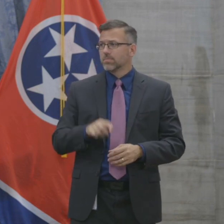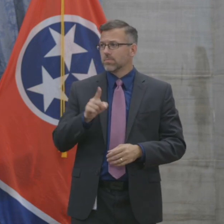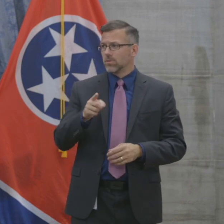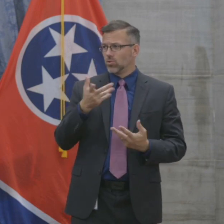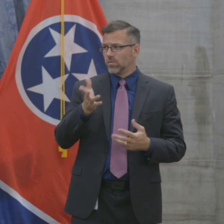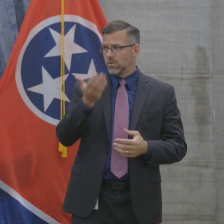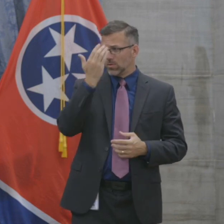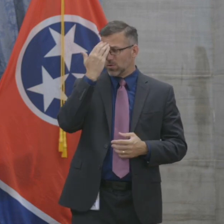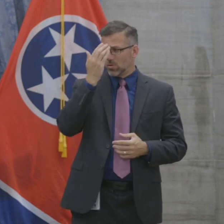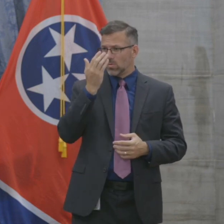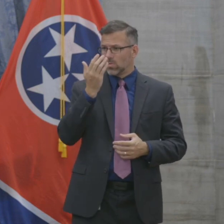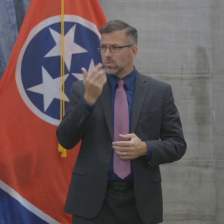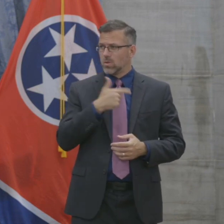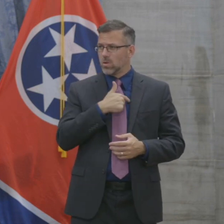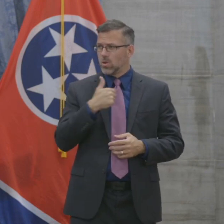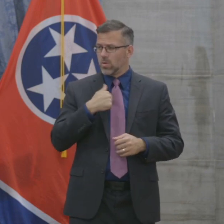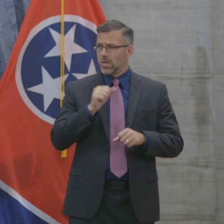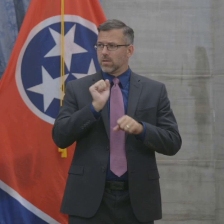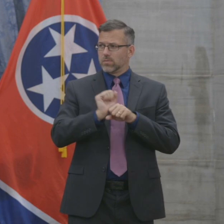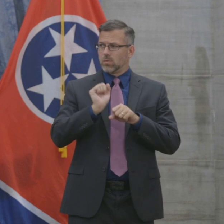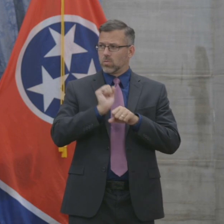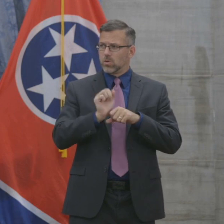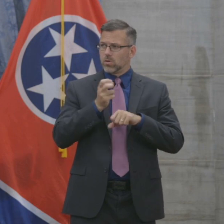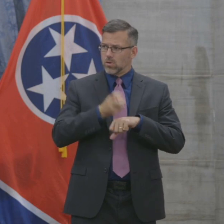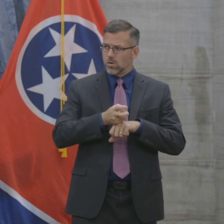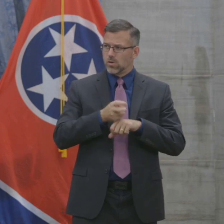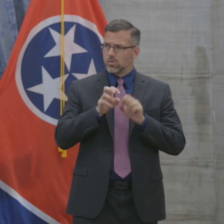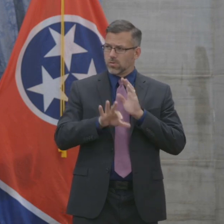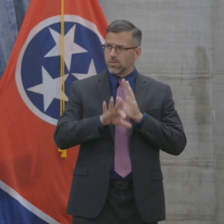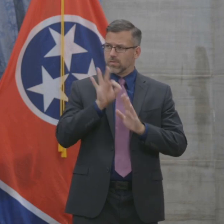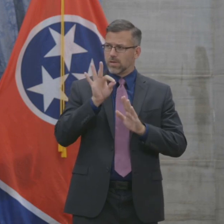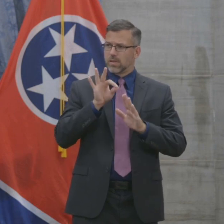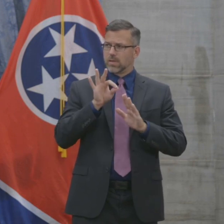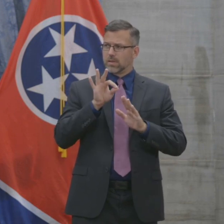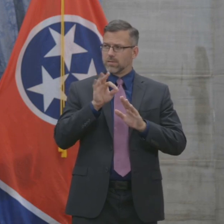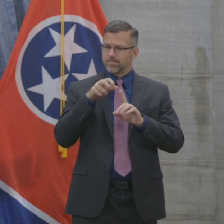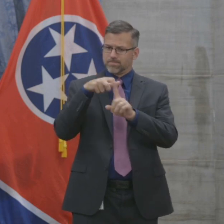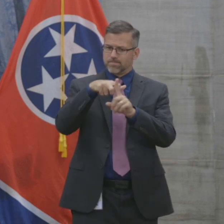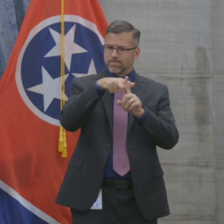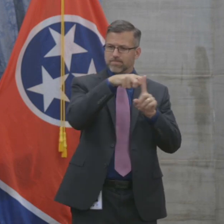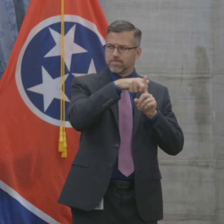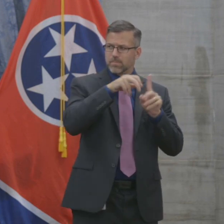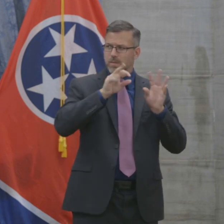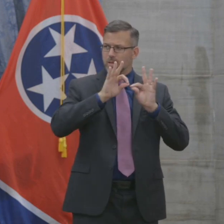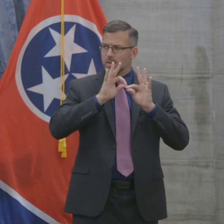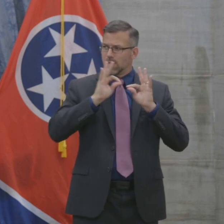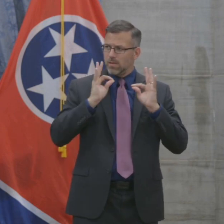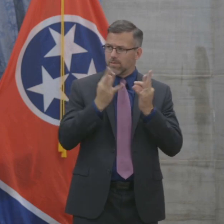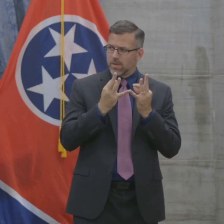Good afternoon, Governor. The Department of Human Services hasn't yet released the numbers of how many